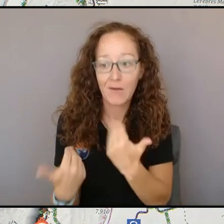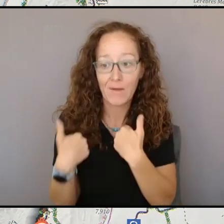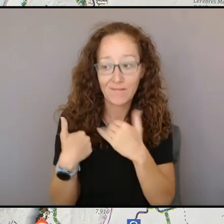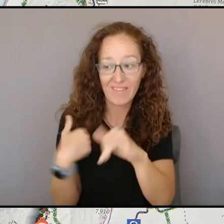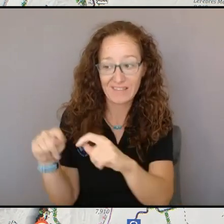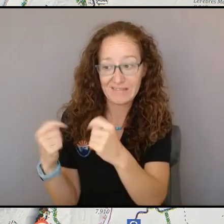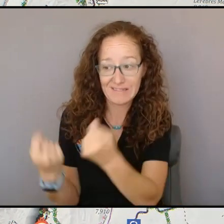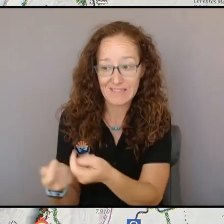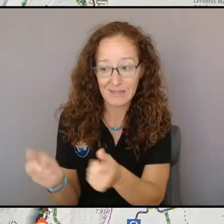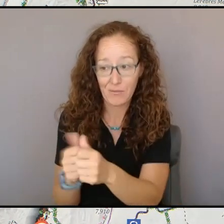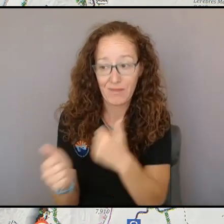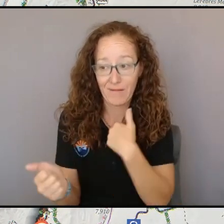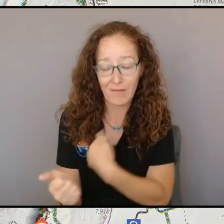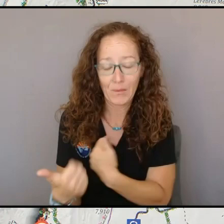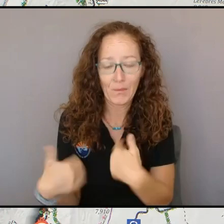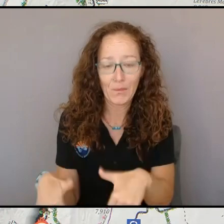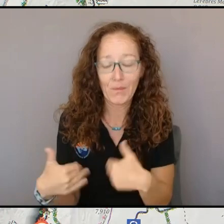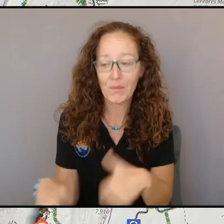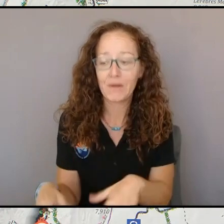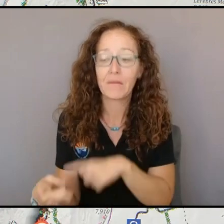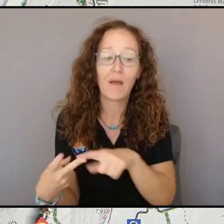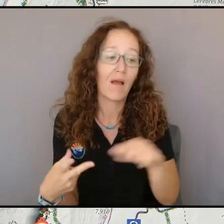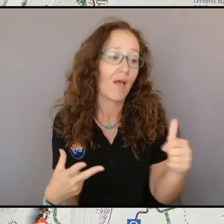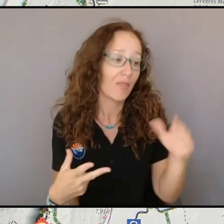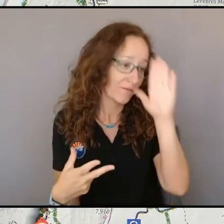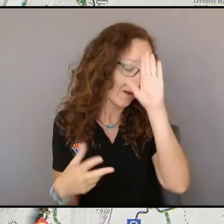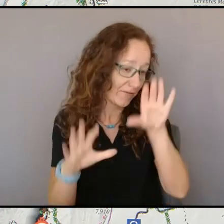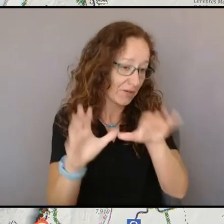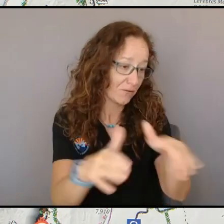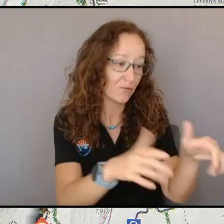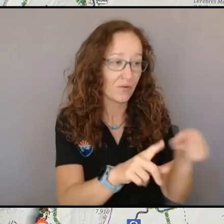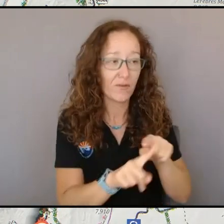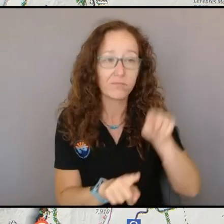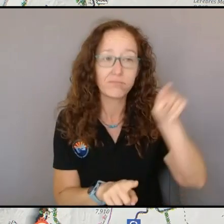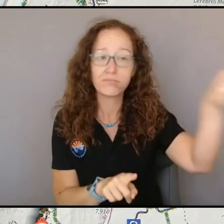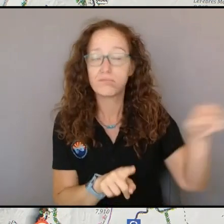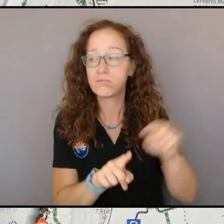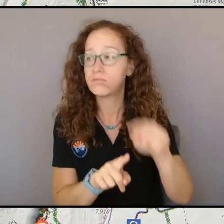other crews from out of the area that are helping with those missions as well. And just really thankful for folks being